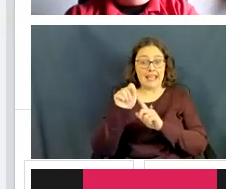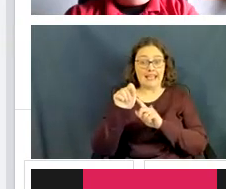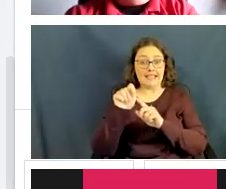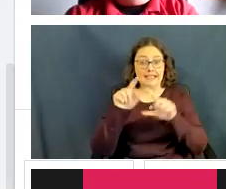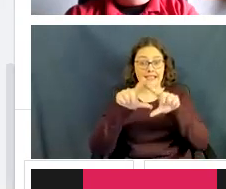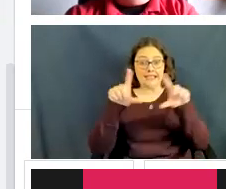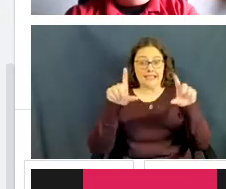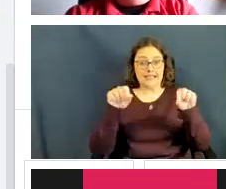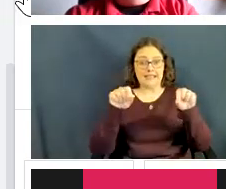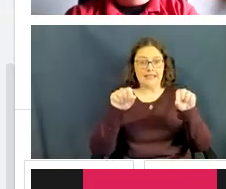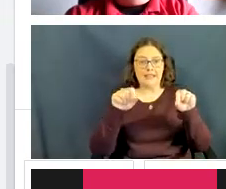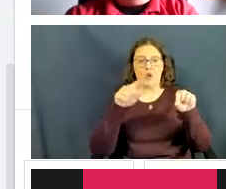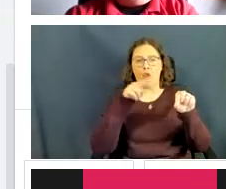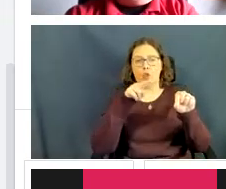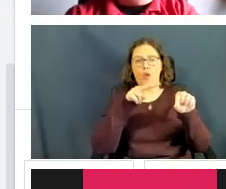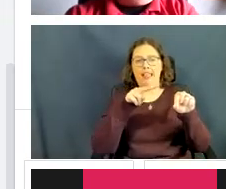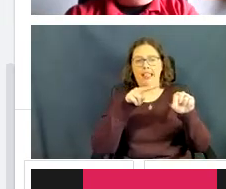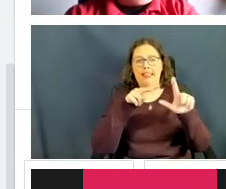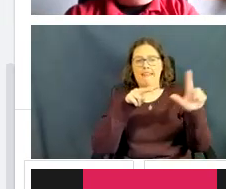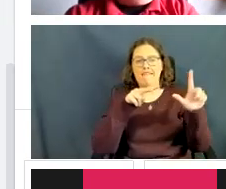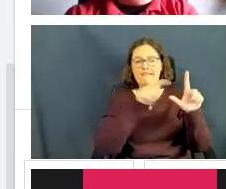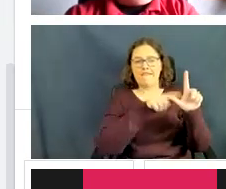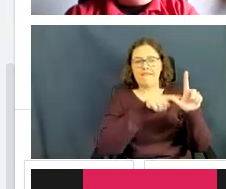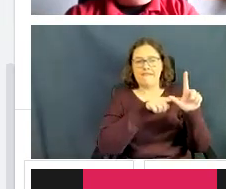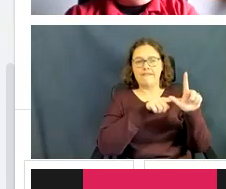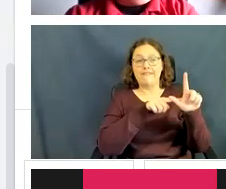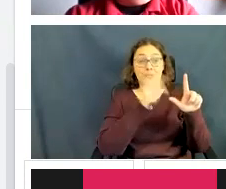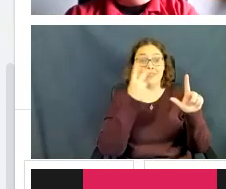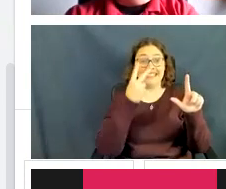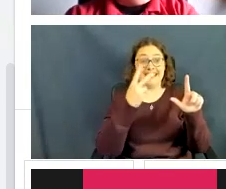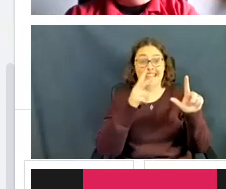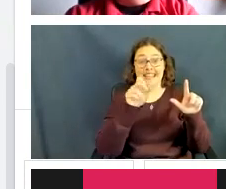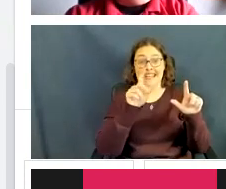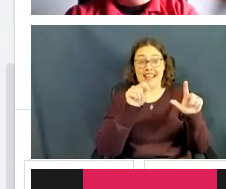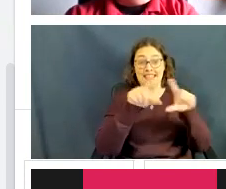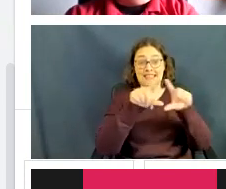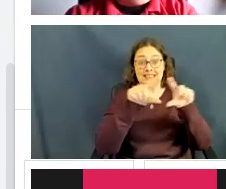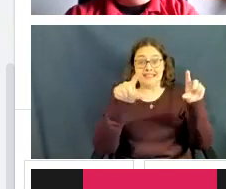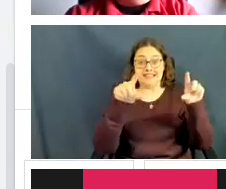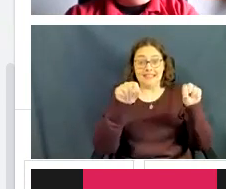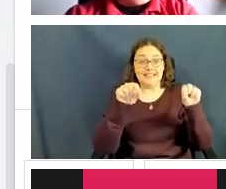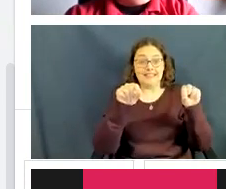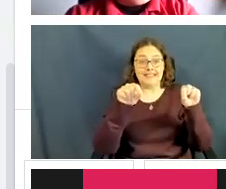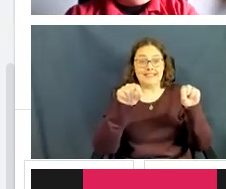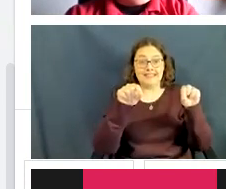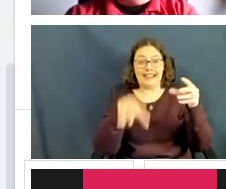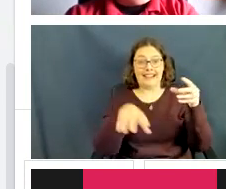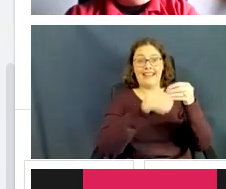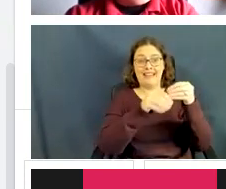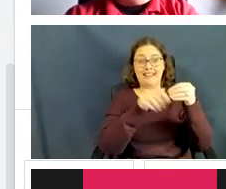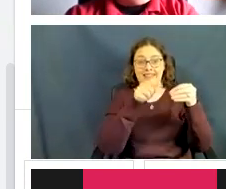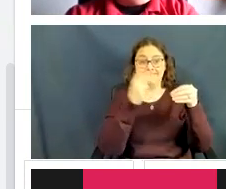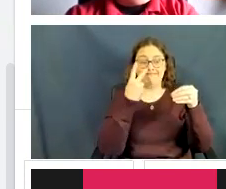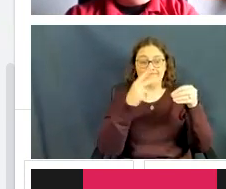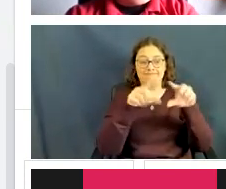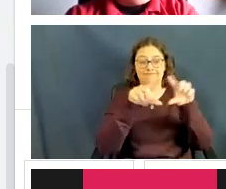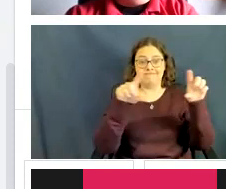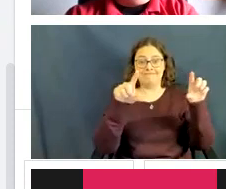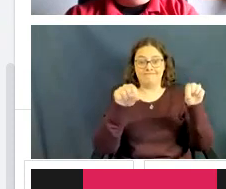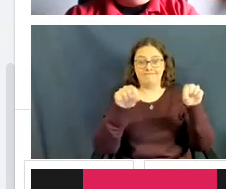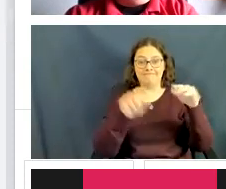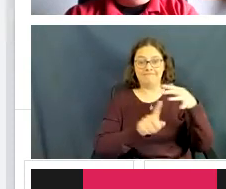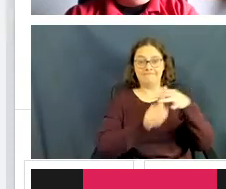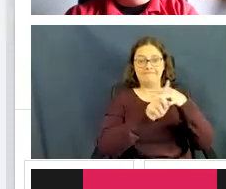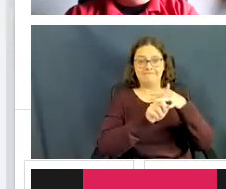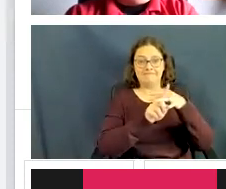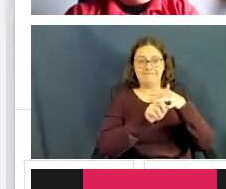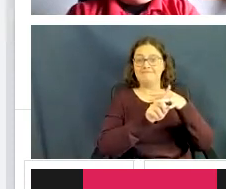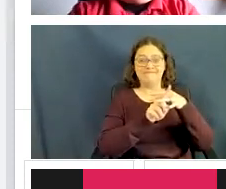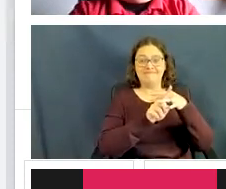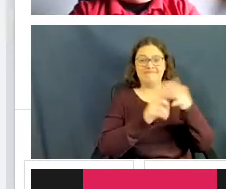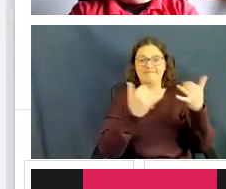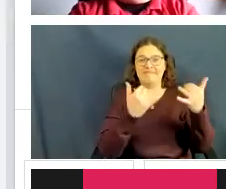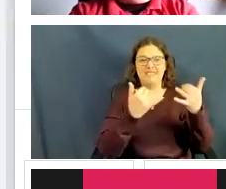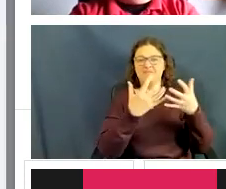I can choose a font style, I can go classic, or, I can go heavy.